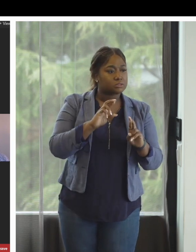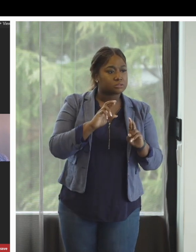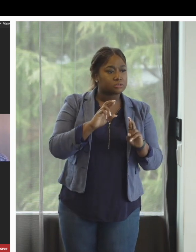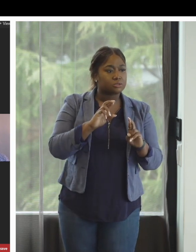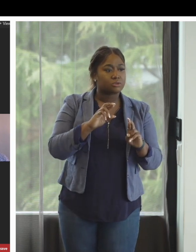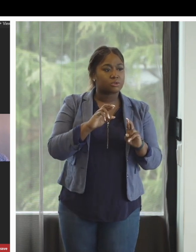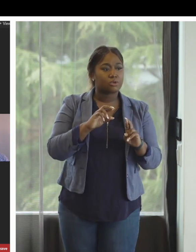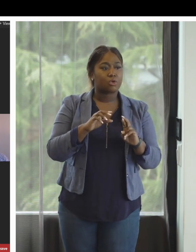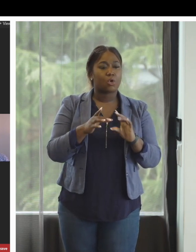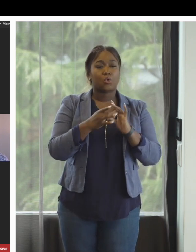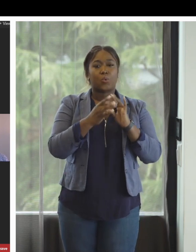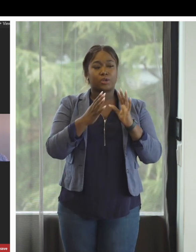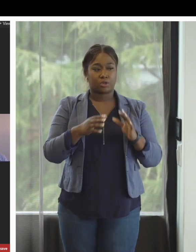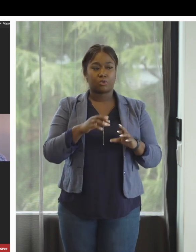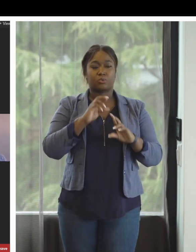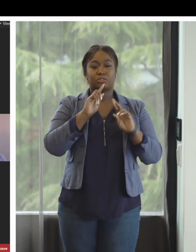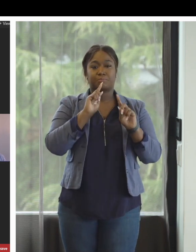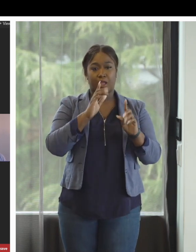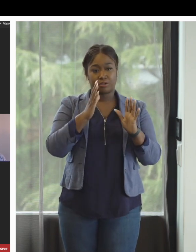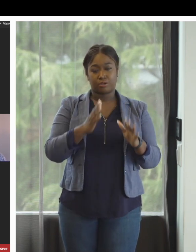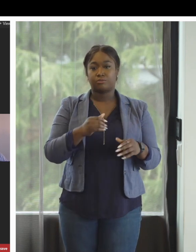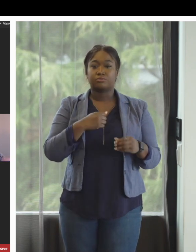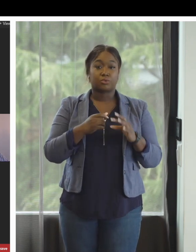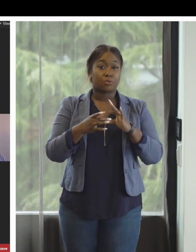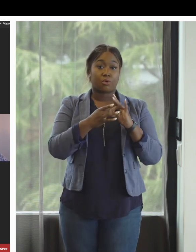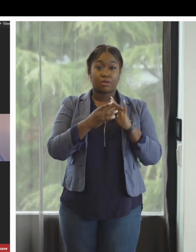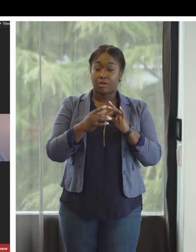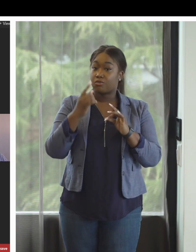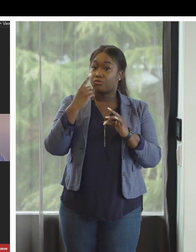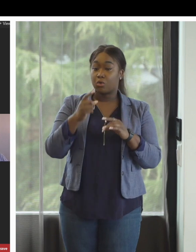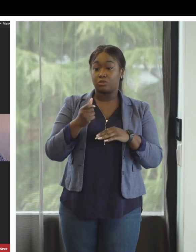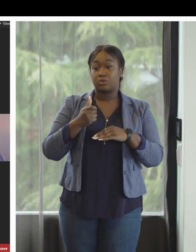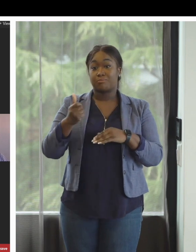information about a trip. For example, if one provider cannot make a